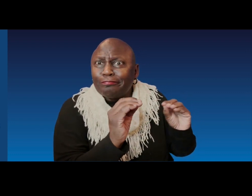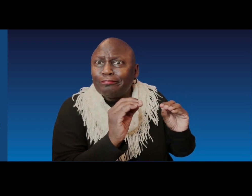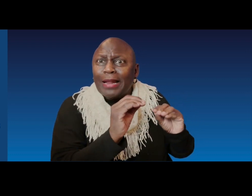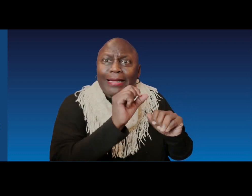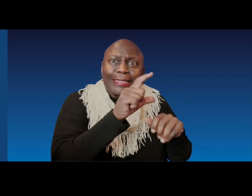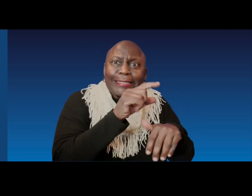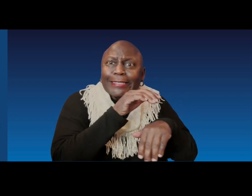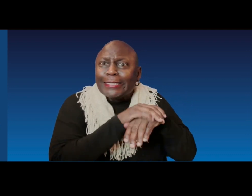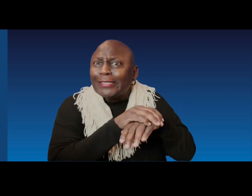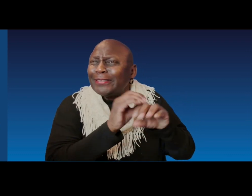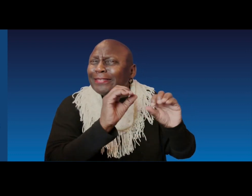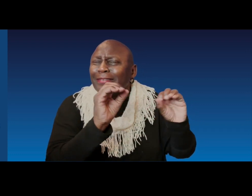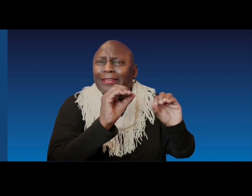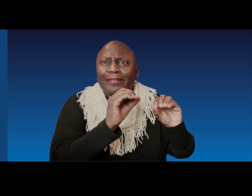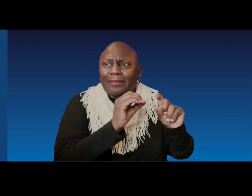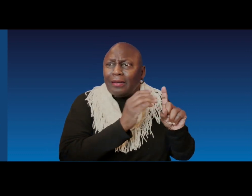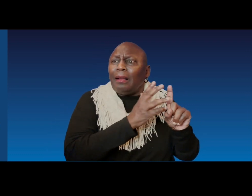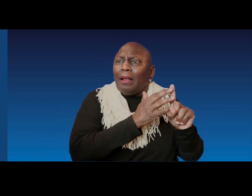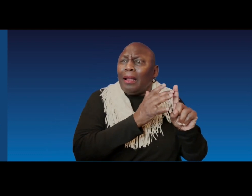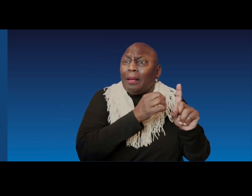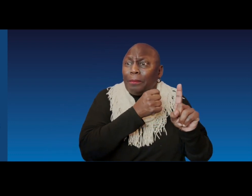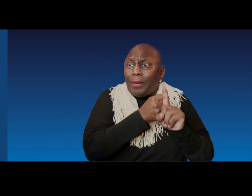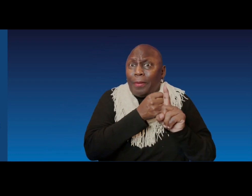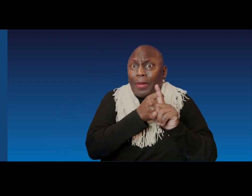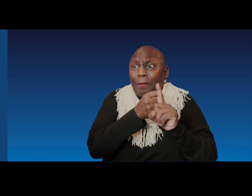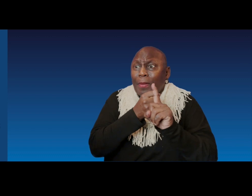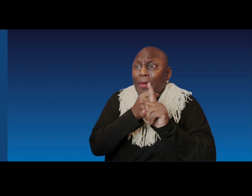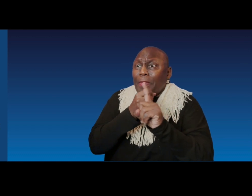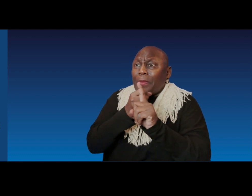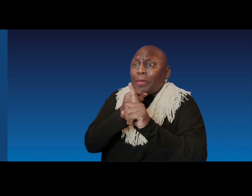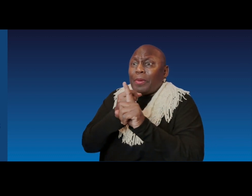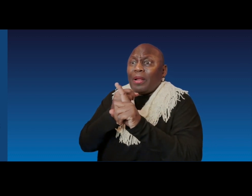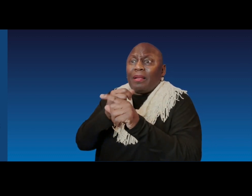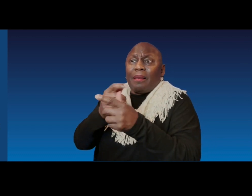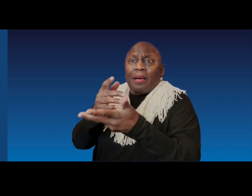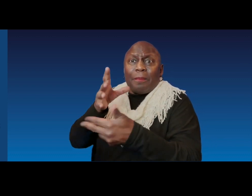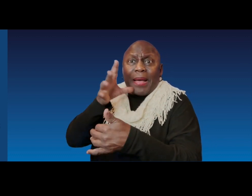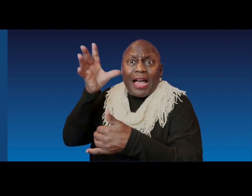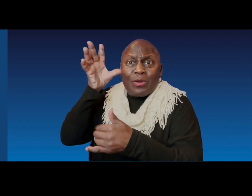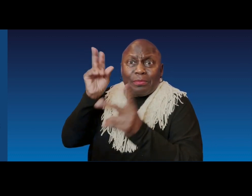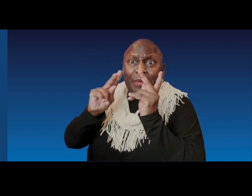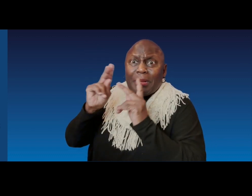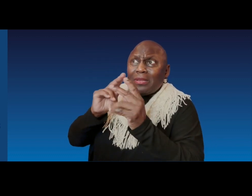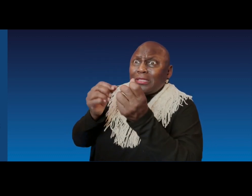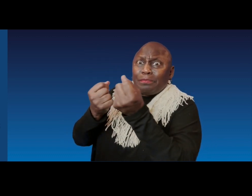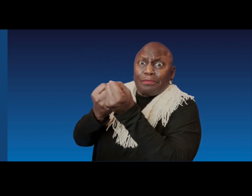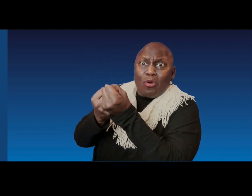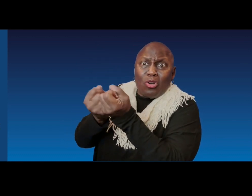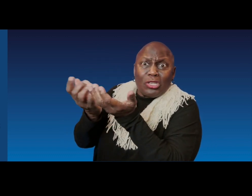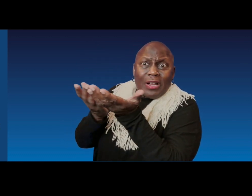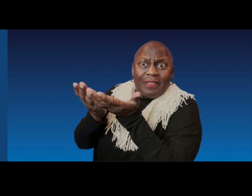in not being exposed to ASL and English. And that has a domino effect on parents.